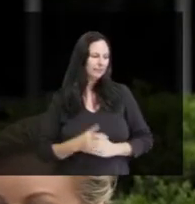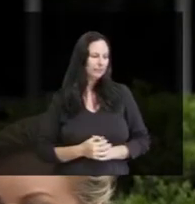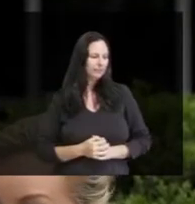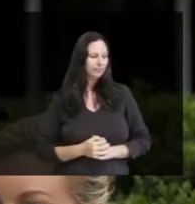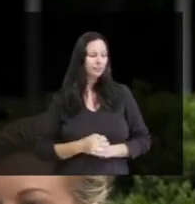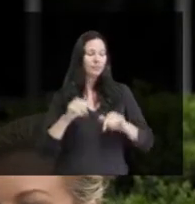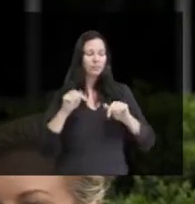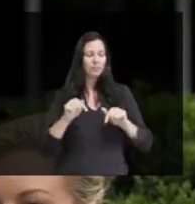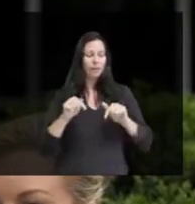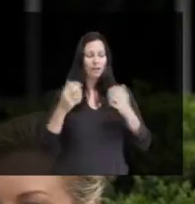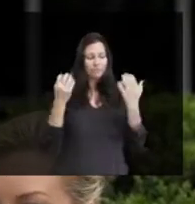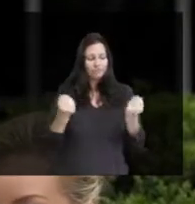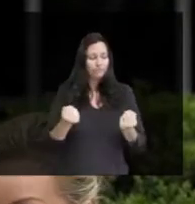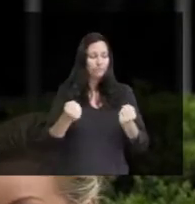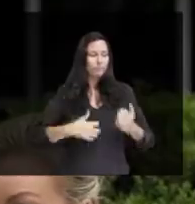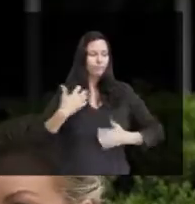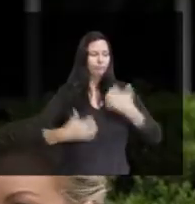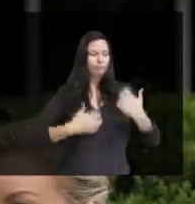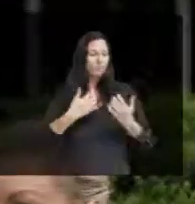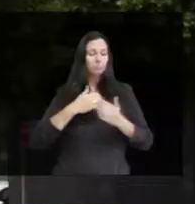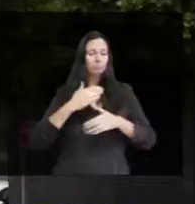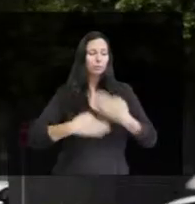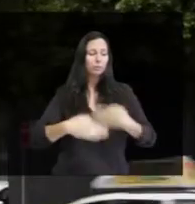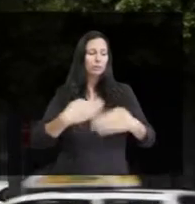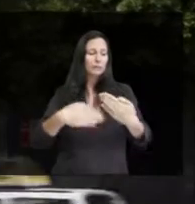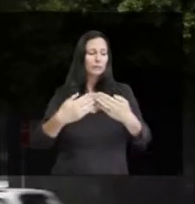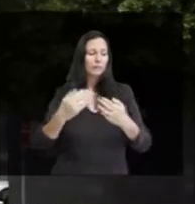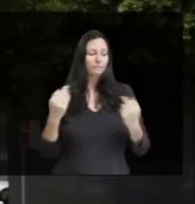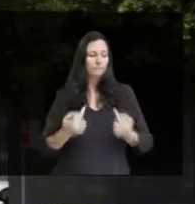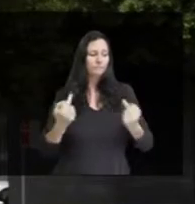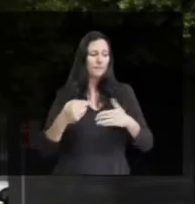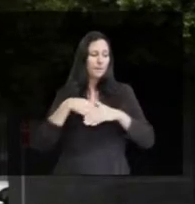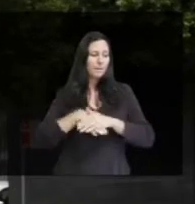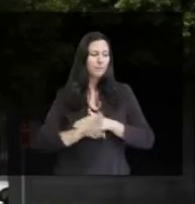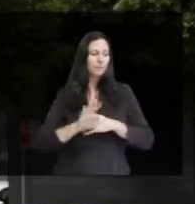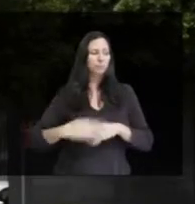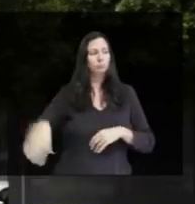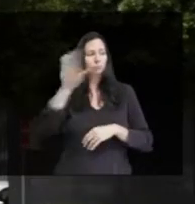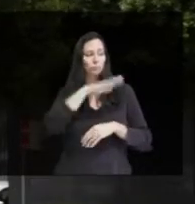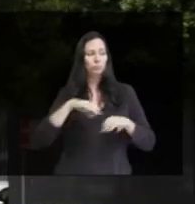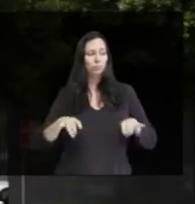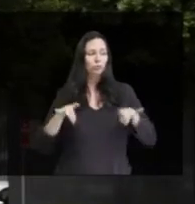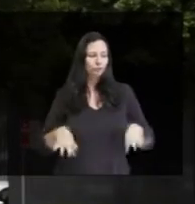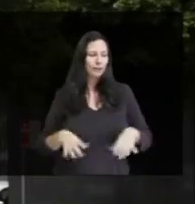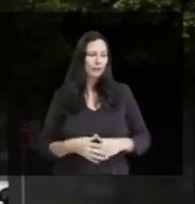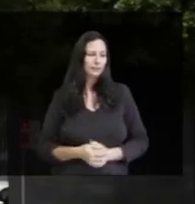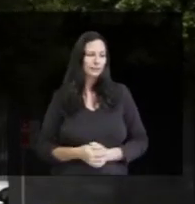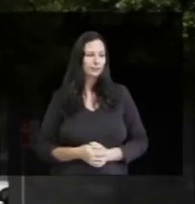both pre and post accident. There is a complaints process available to all Australians.